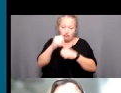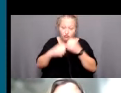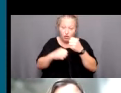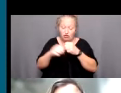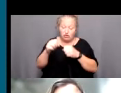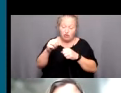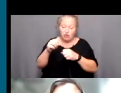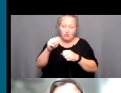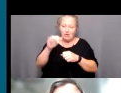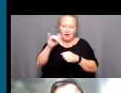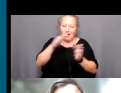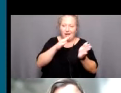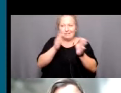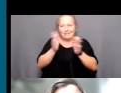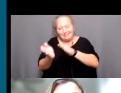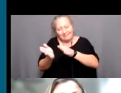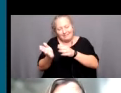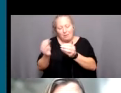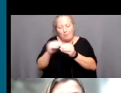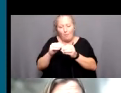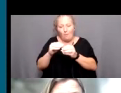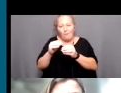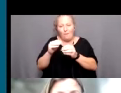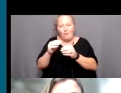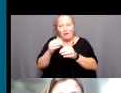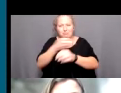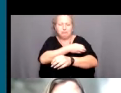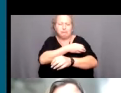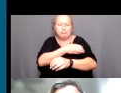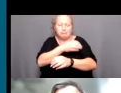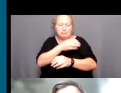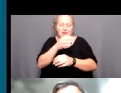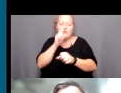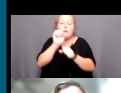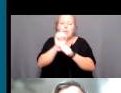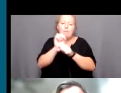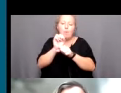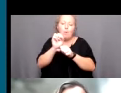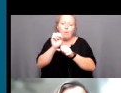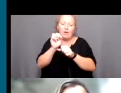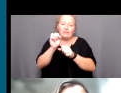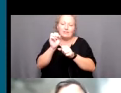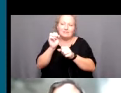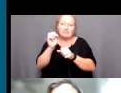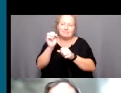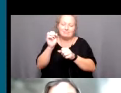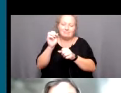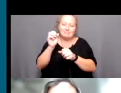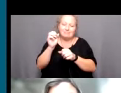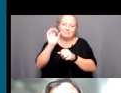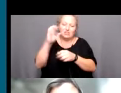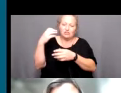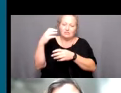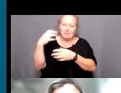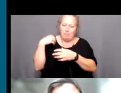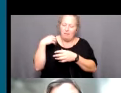slanted towards employers perpetuates inequity.